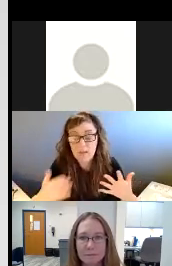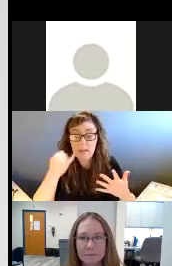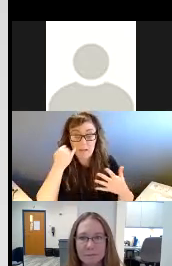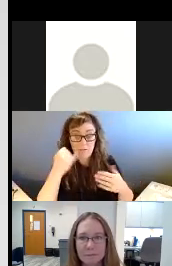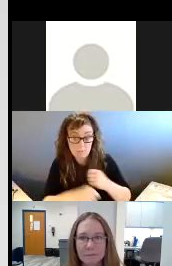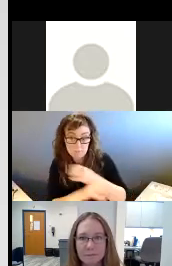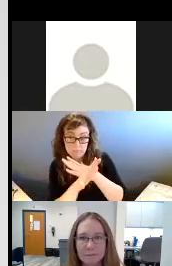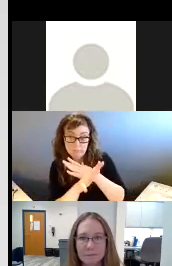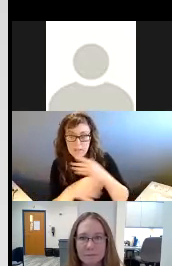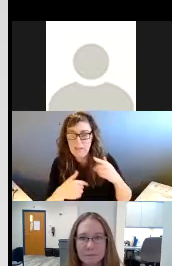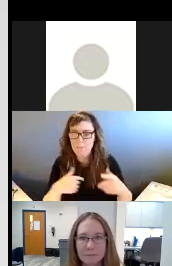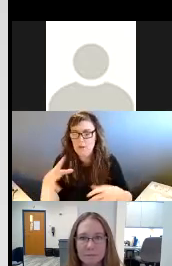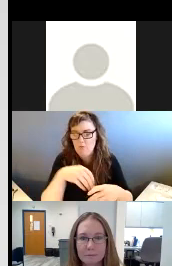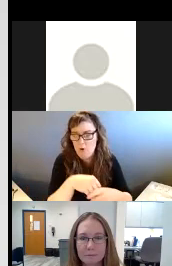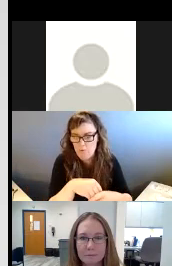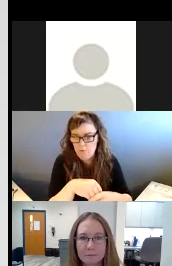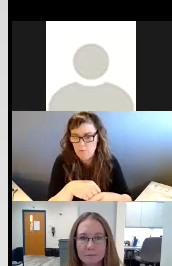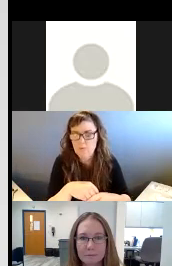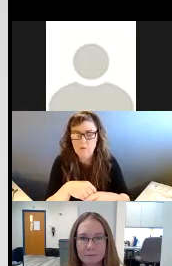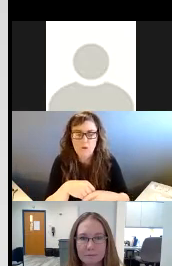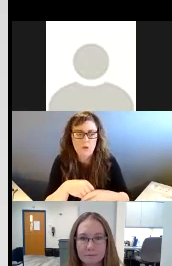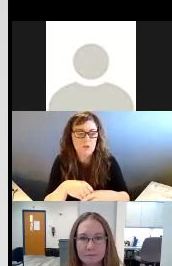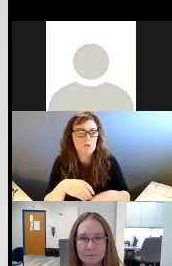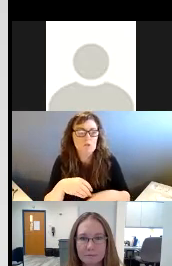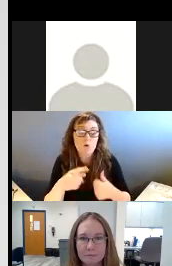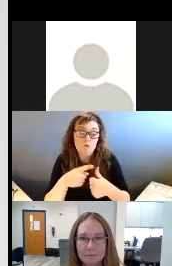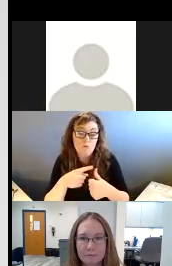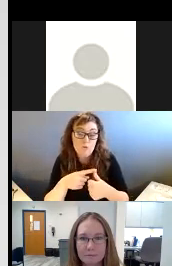WITH PRIVACY AND SECURITY. FIRST, THAT YOUR PLATFORM IS HIPAA COMPLIANT.